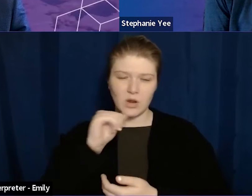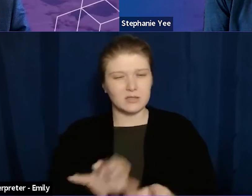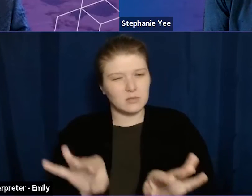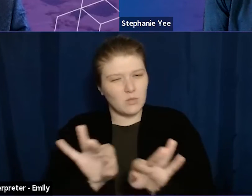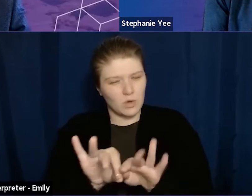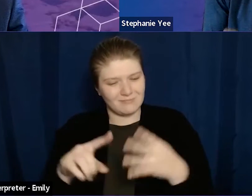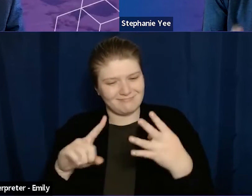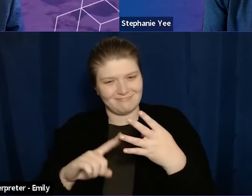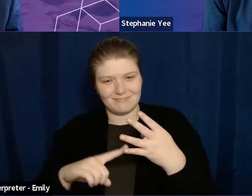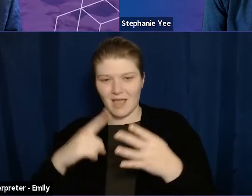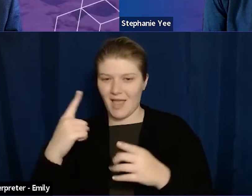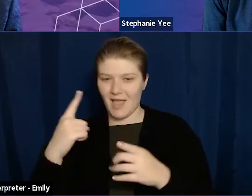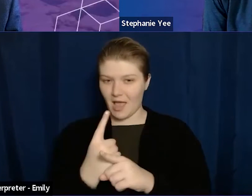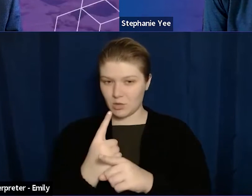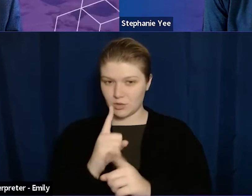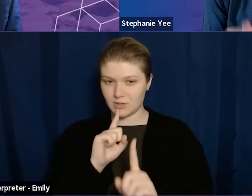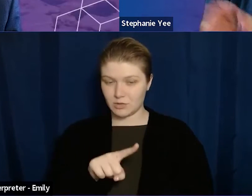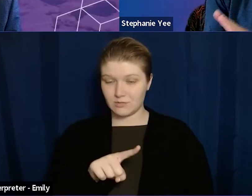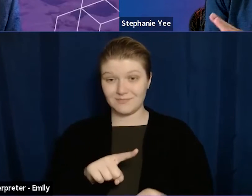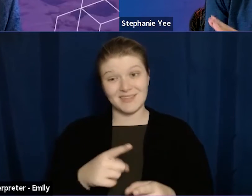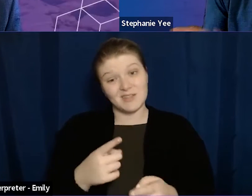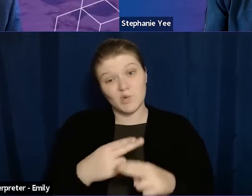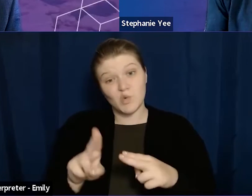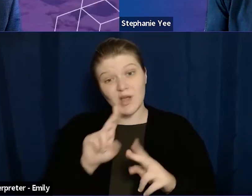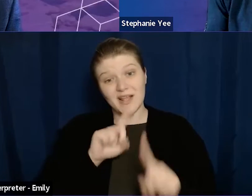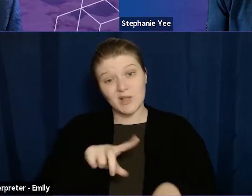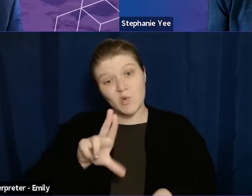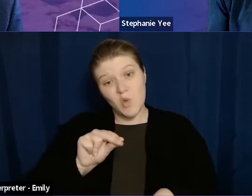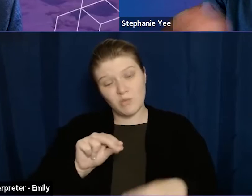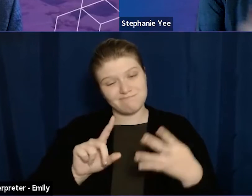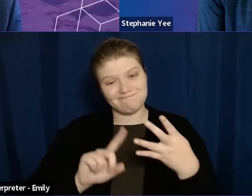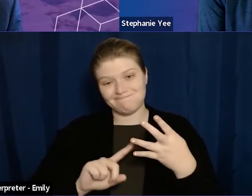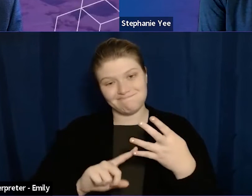So the short answer is no, you cannot switch between yes, a collaborative, or no,